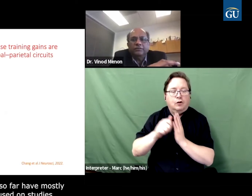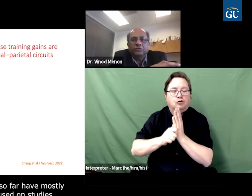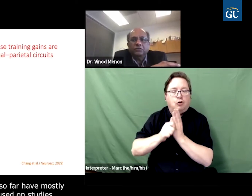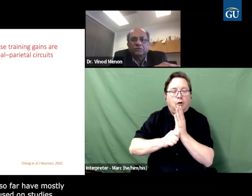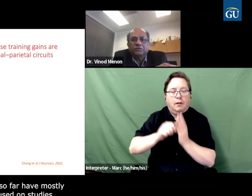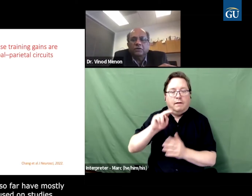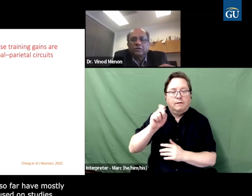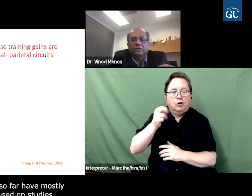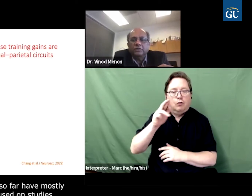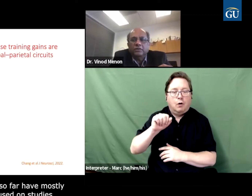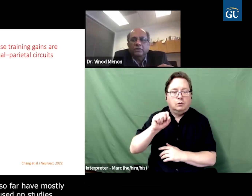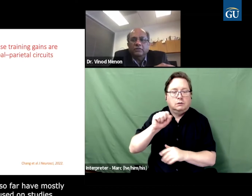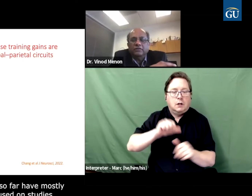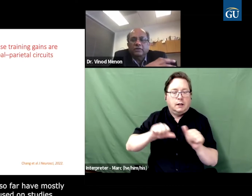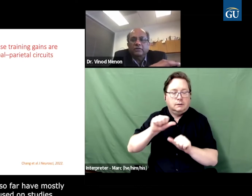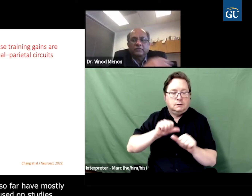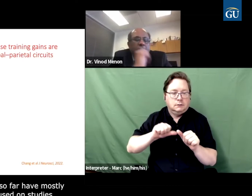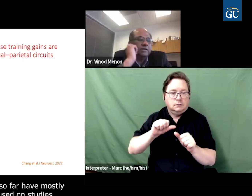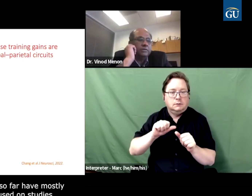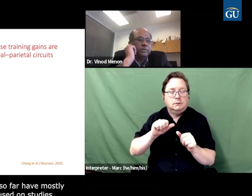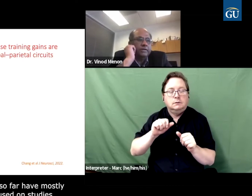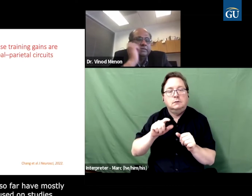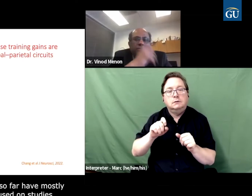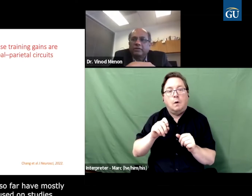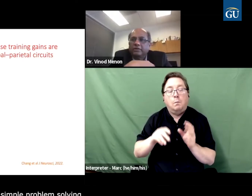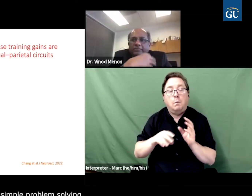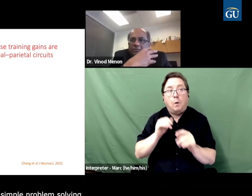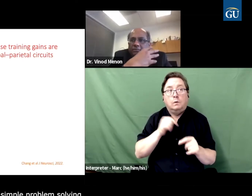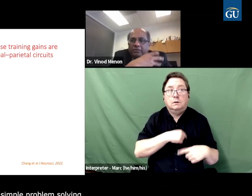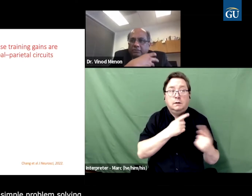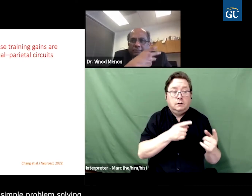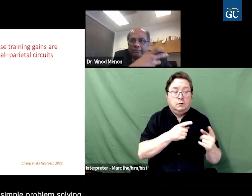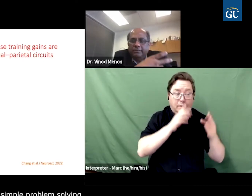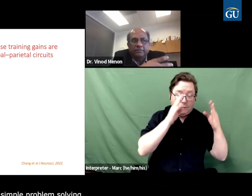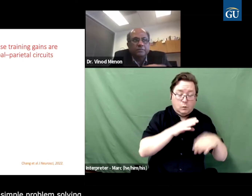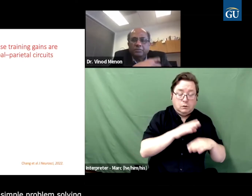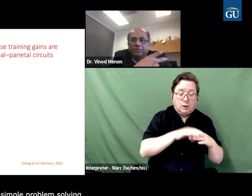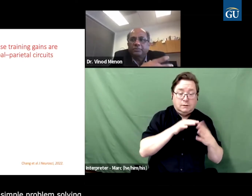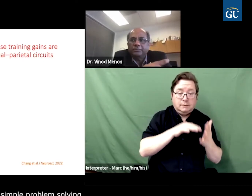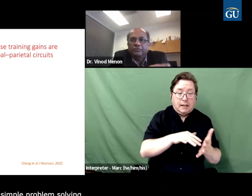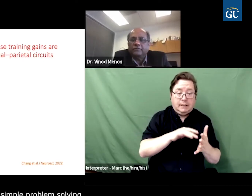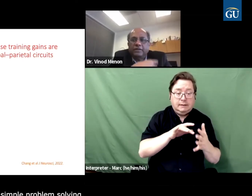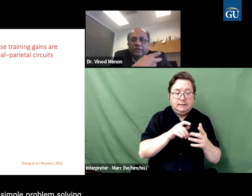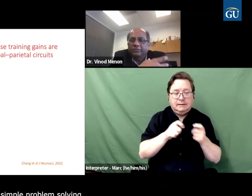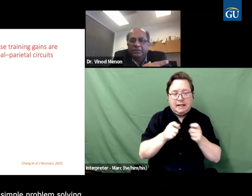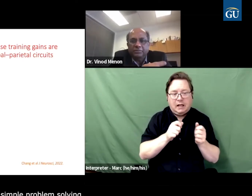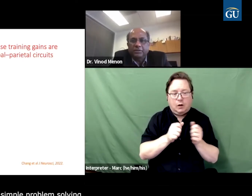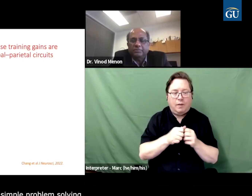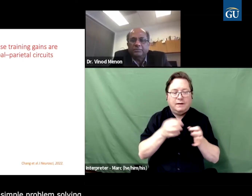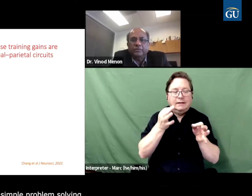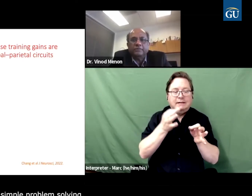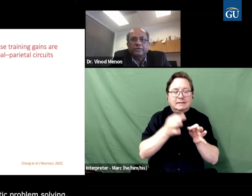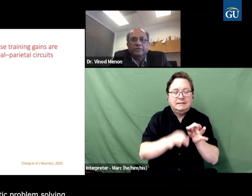so far have mostly focused on studies dealing with